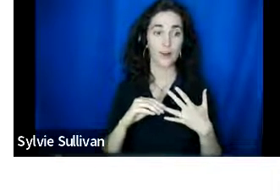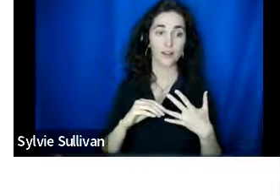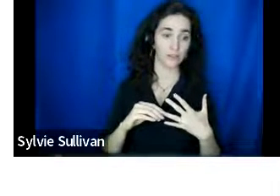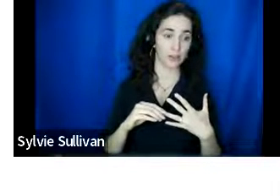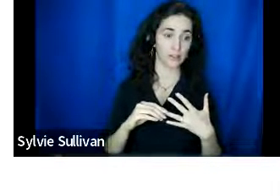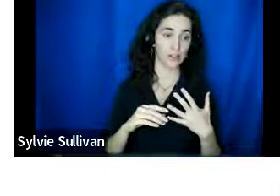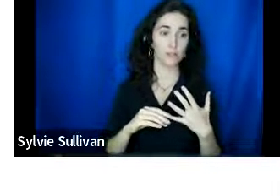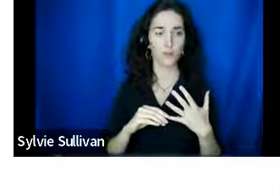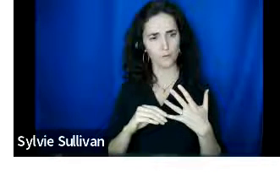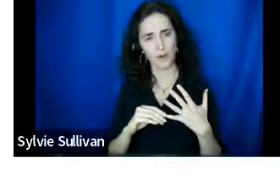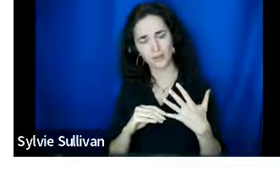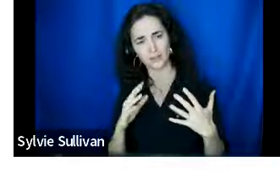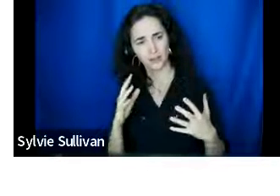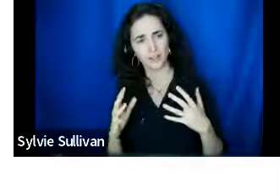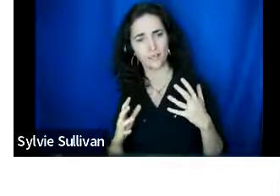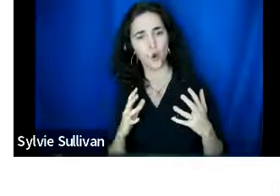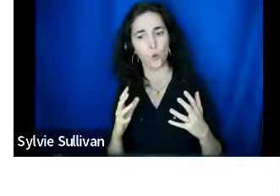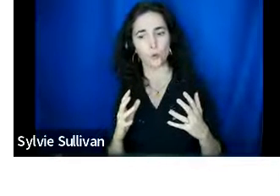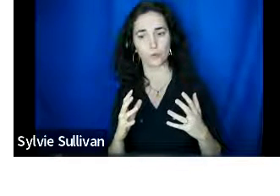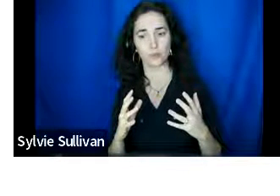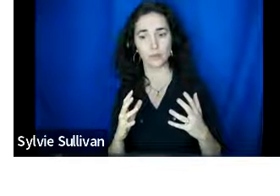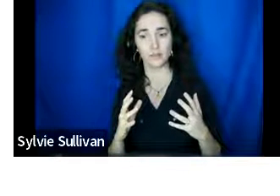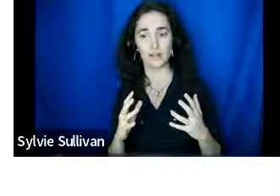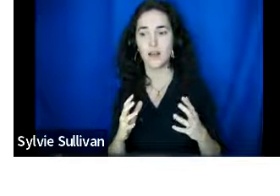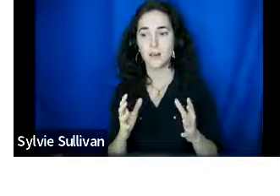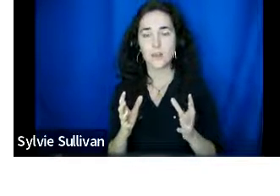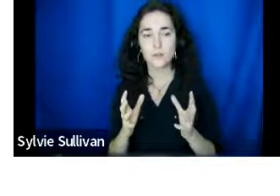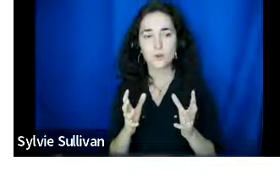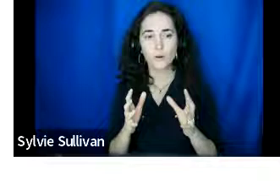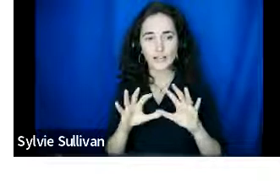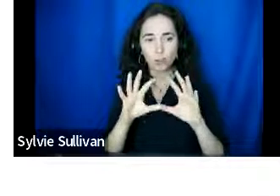Some people had a deaf relative. quite a few had deaf co-workers right?